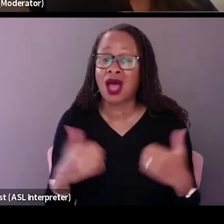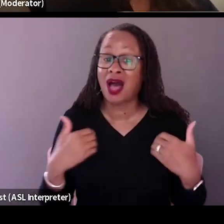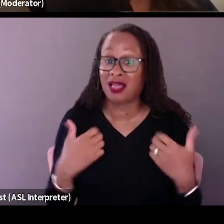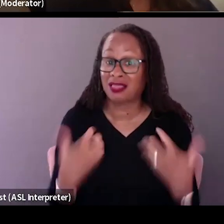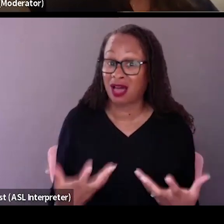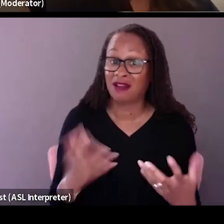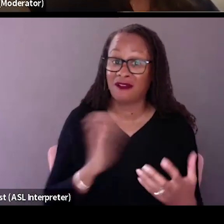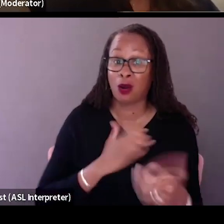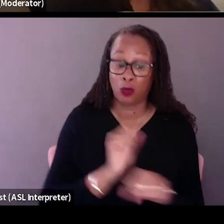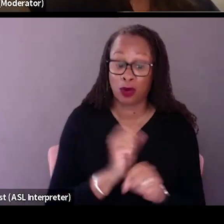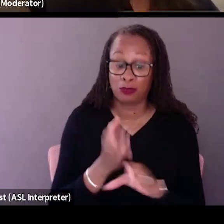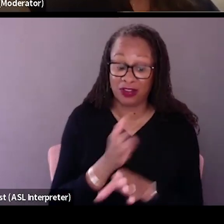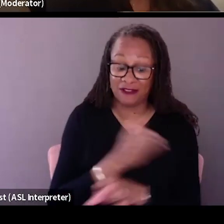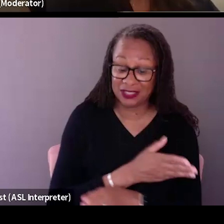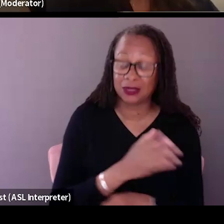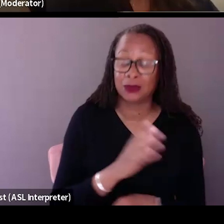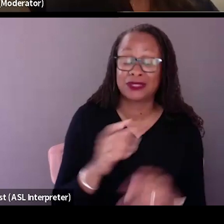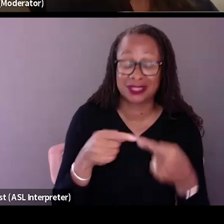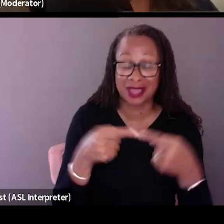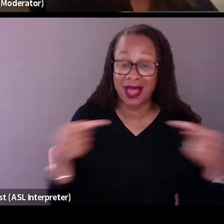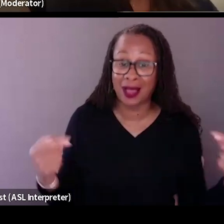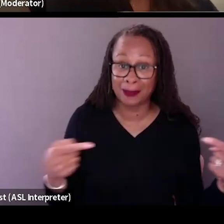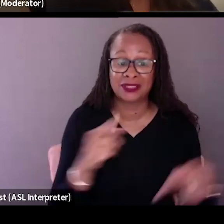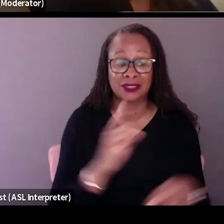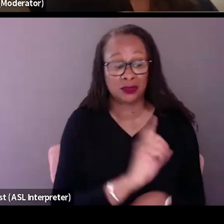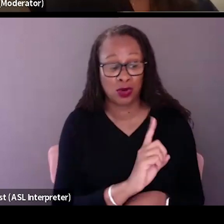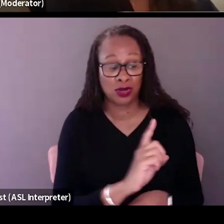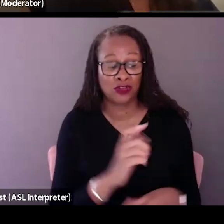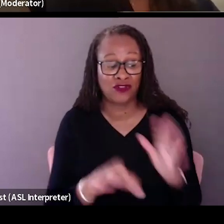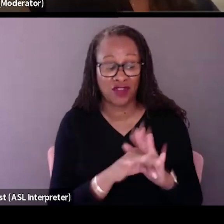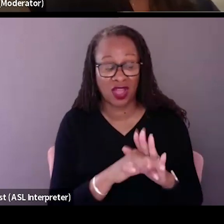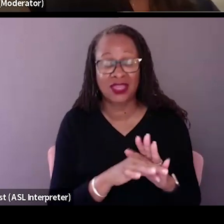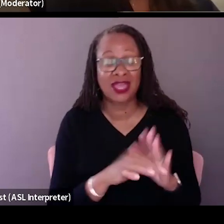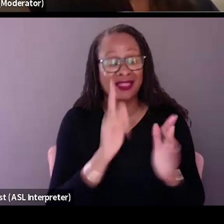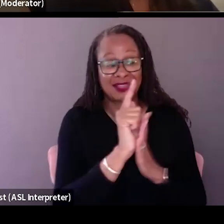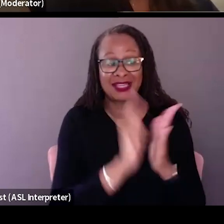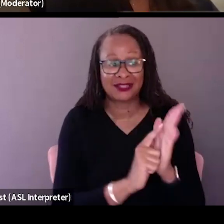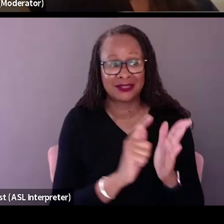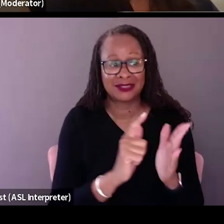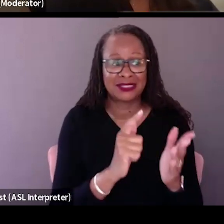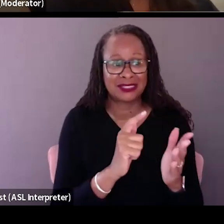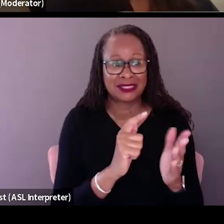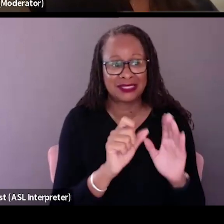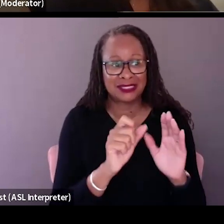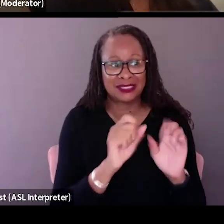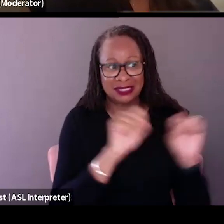where the legal system has not worked for people of color. So this was different.